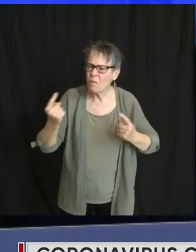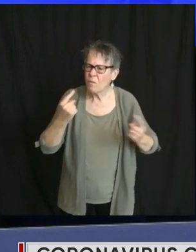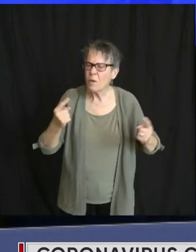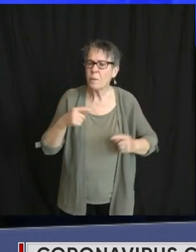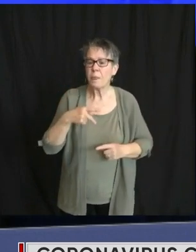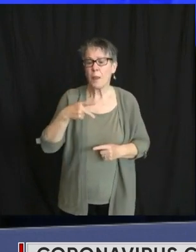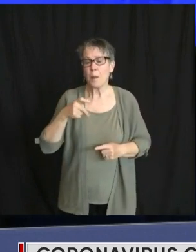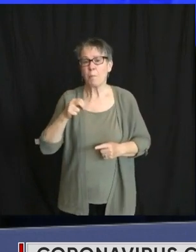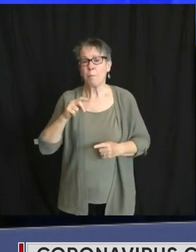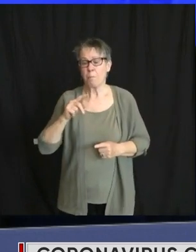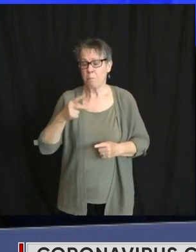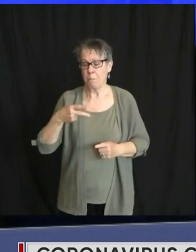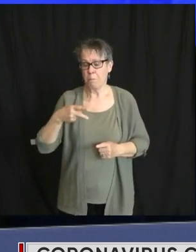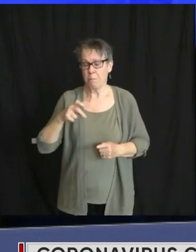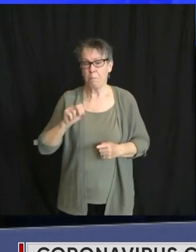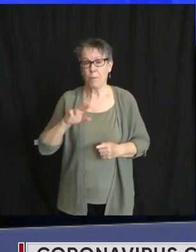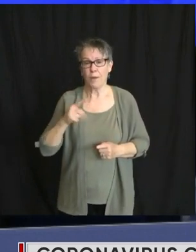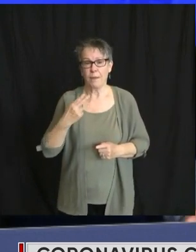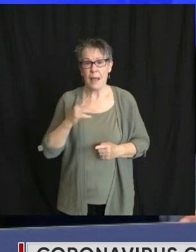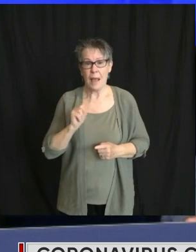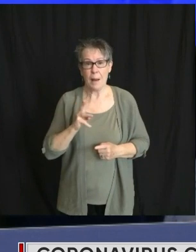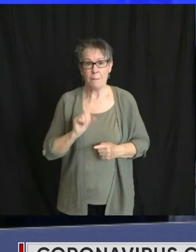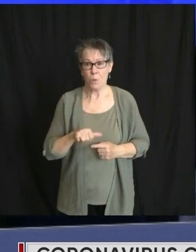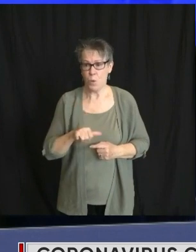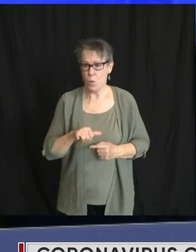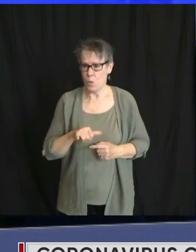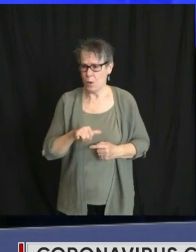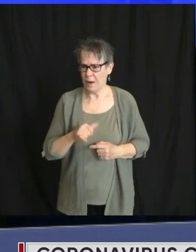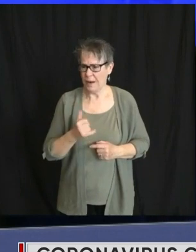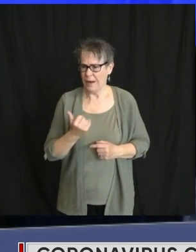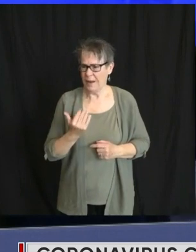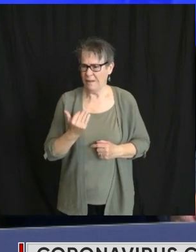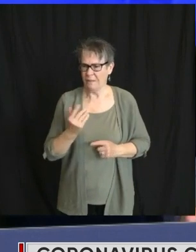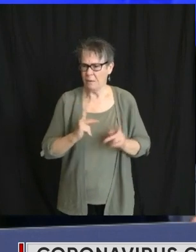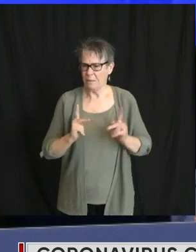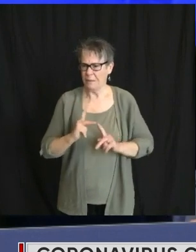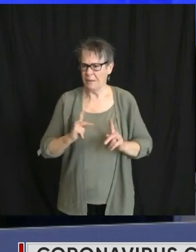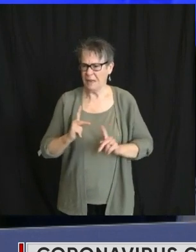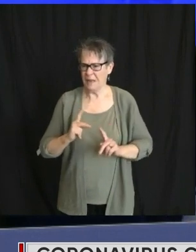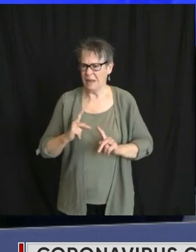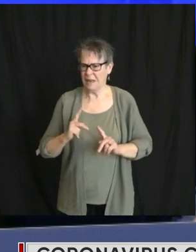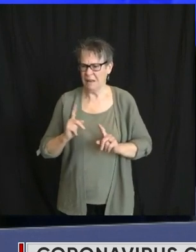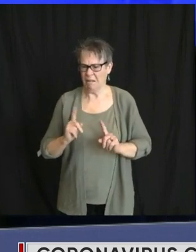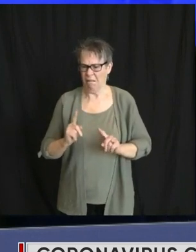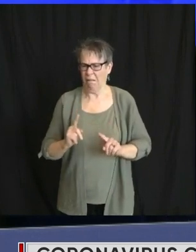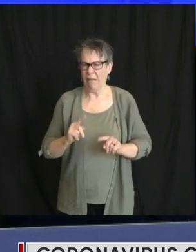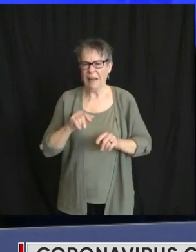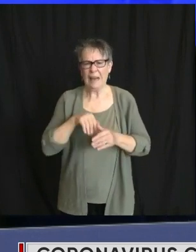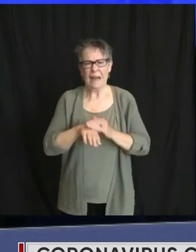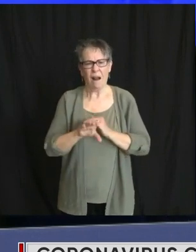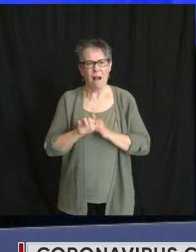RESIDENCE THERE. ALSO, IN AND